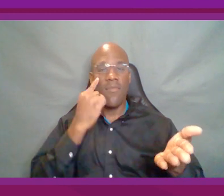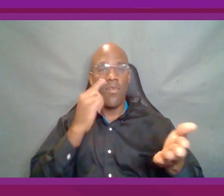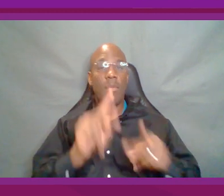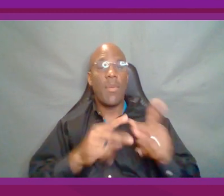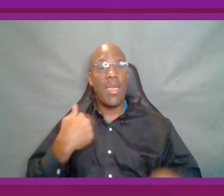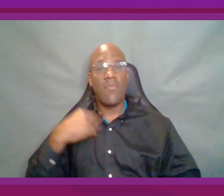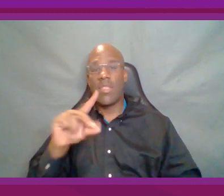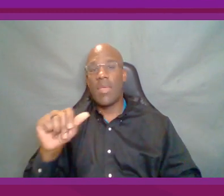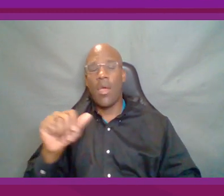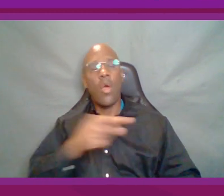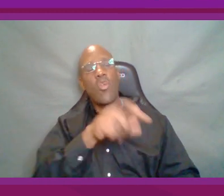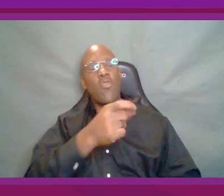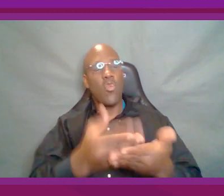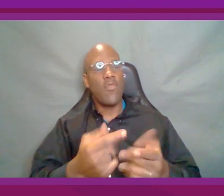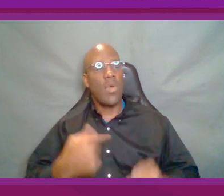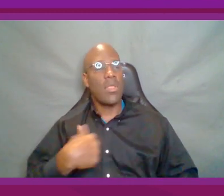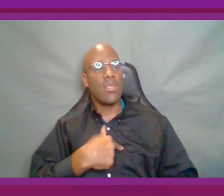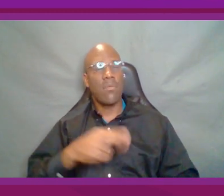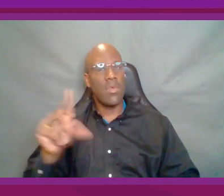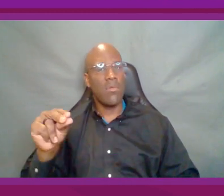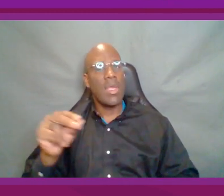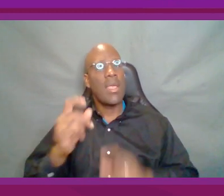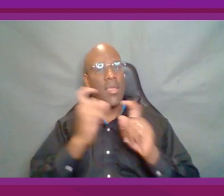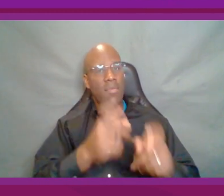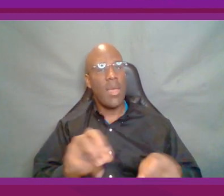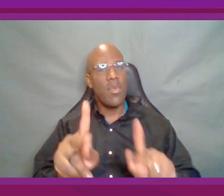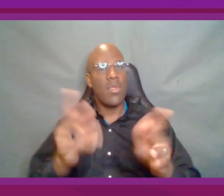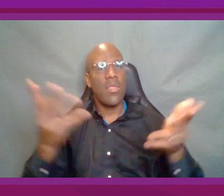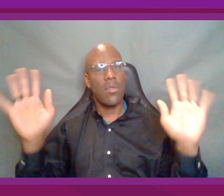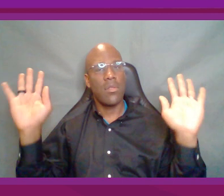We shouldn't have to prove it, it should just be the given opportunity. Now I know that some